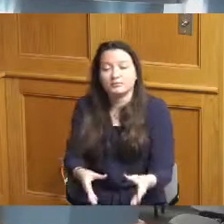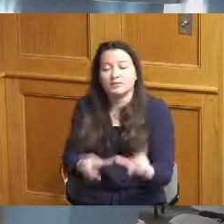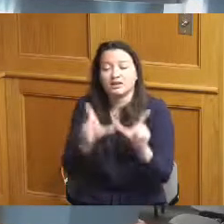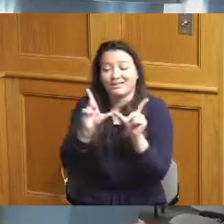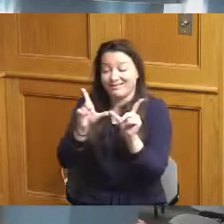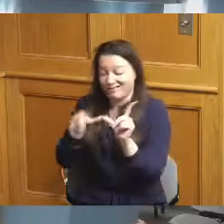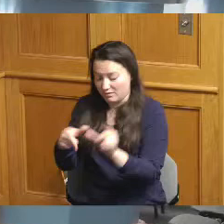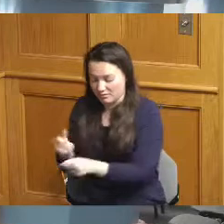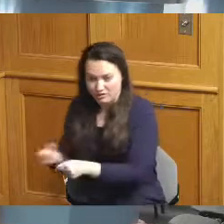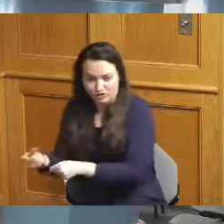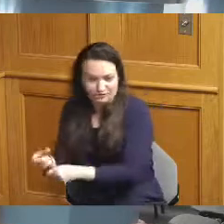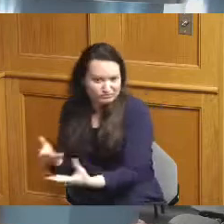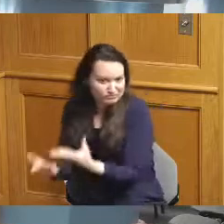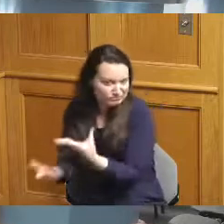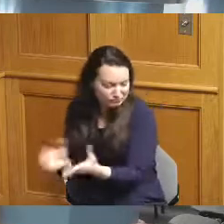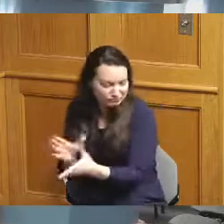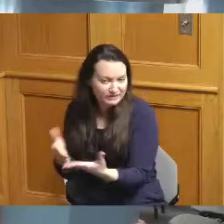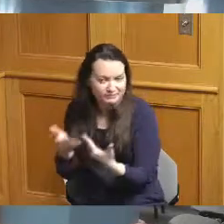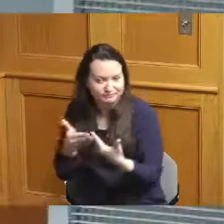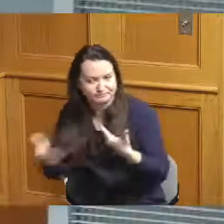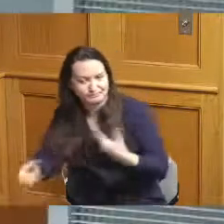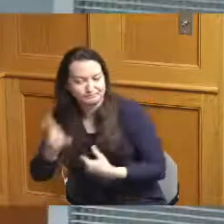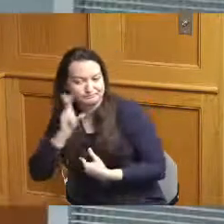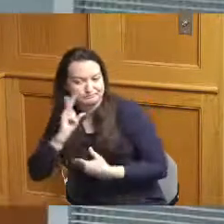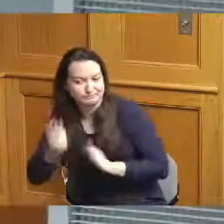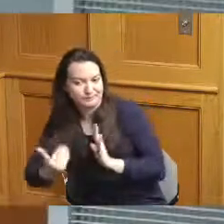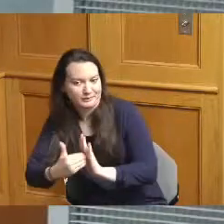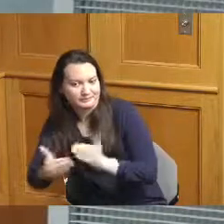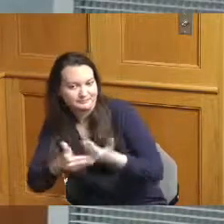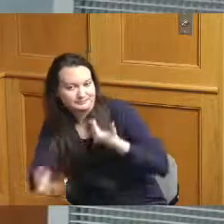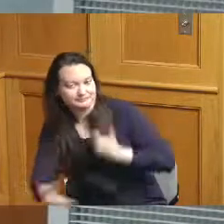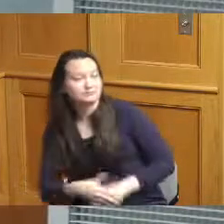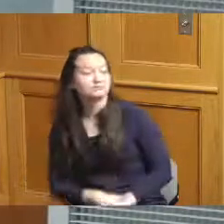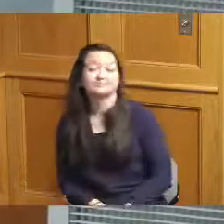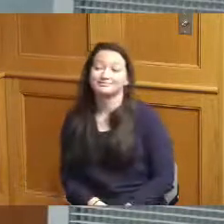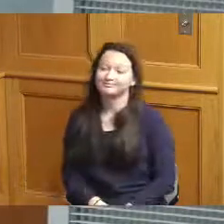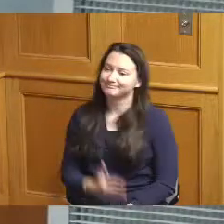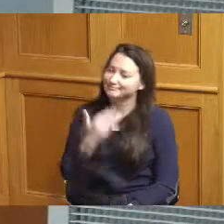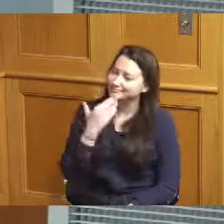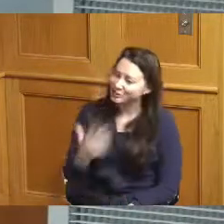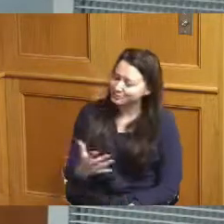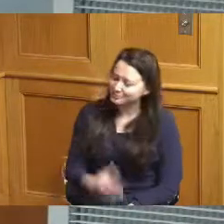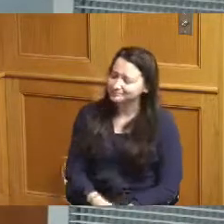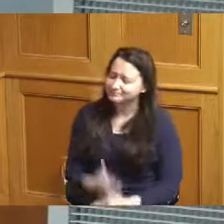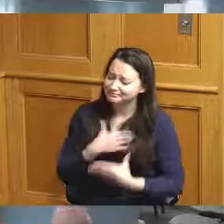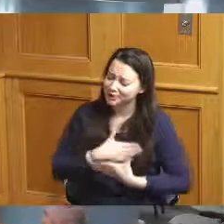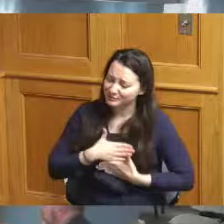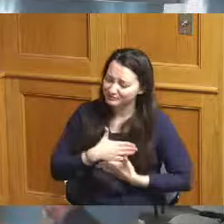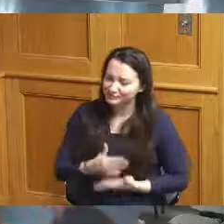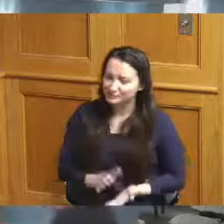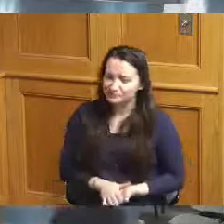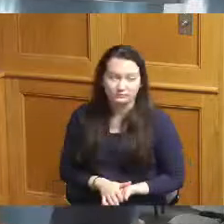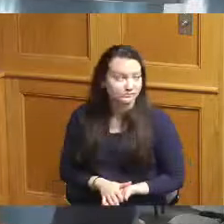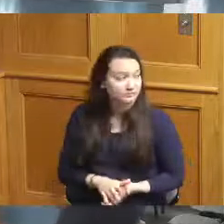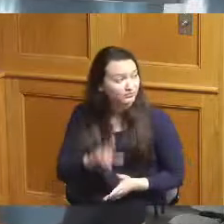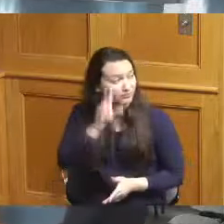next year and then we can go from there okay thank you so much appreciate it Vice President Reece